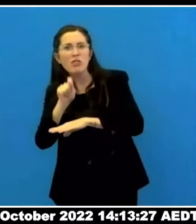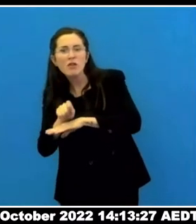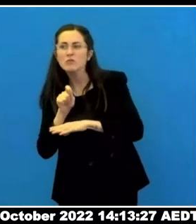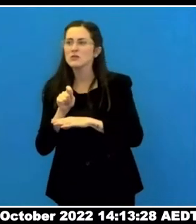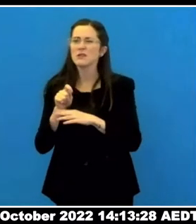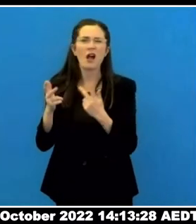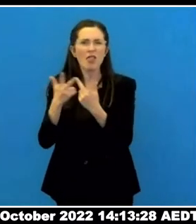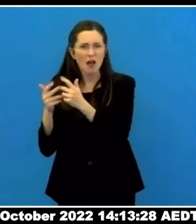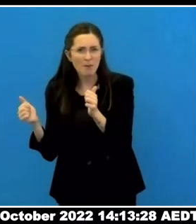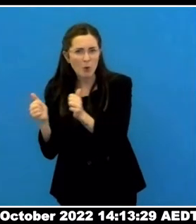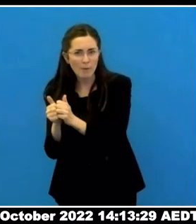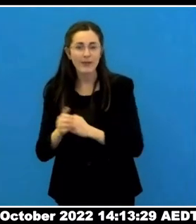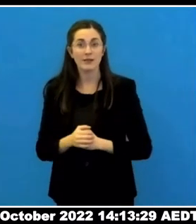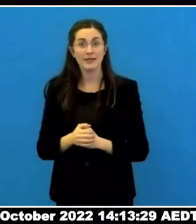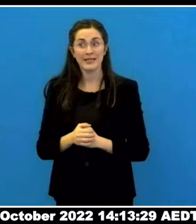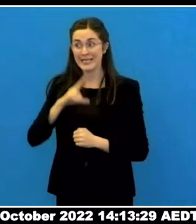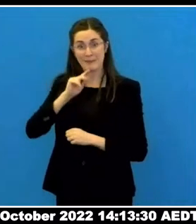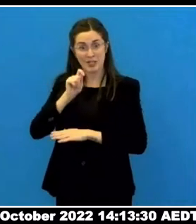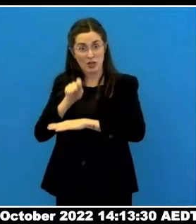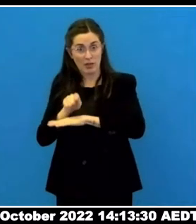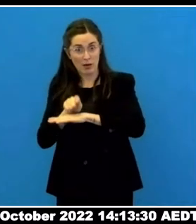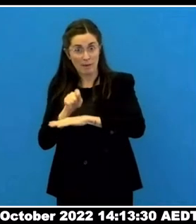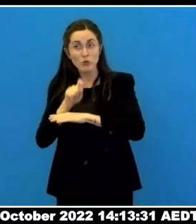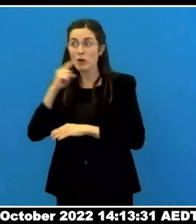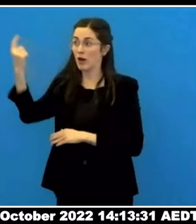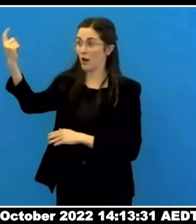The therapist would only meet with my daughter at school.